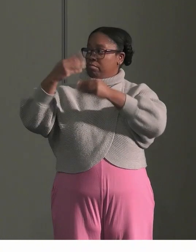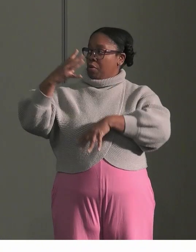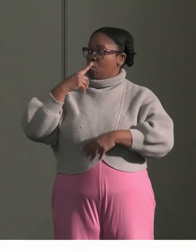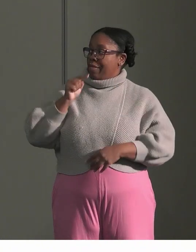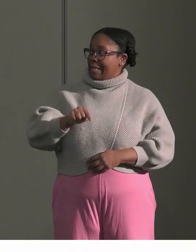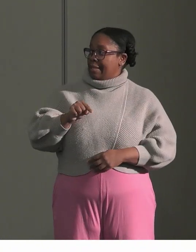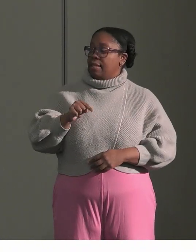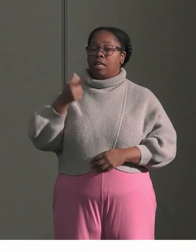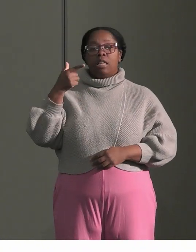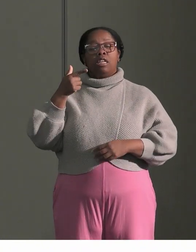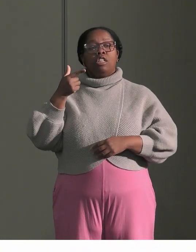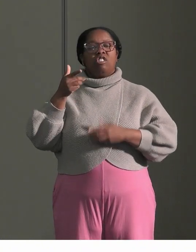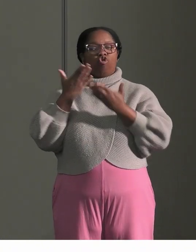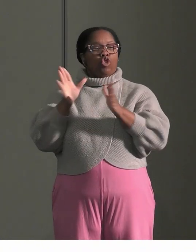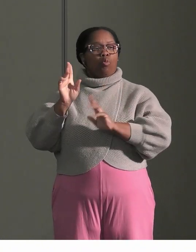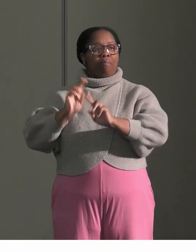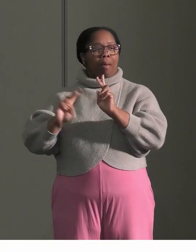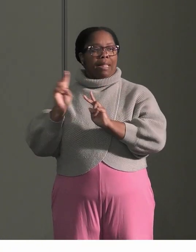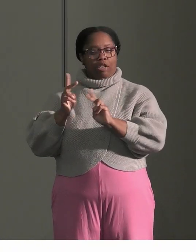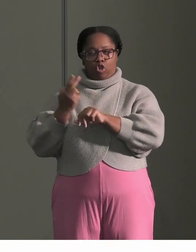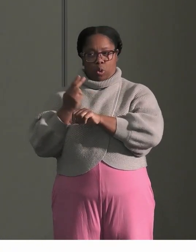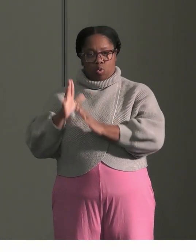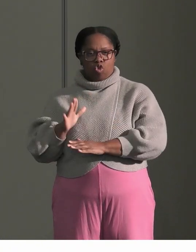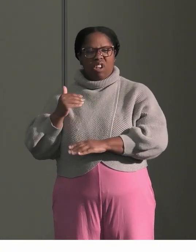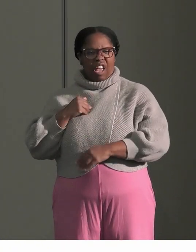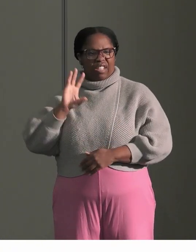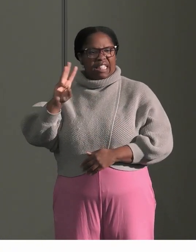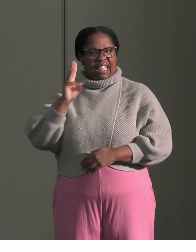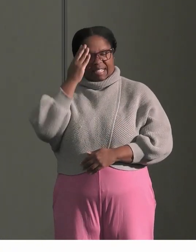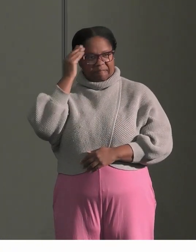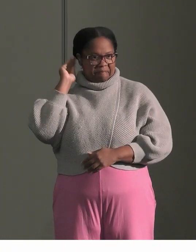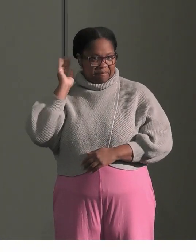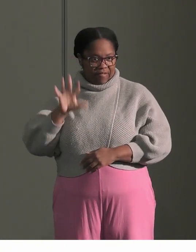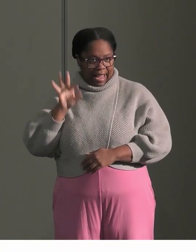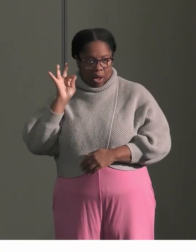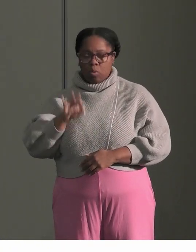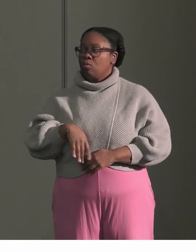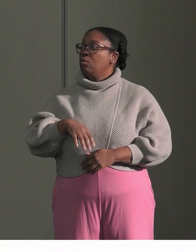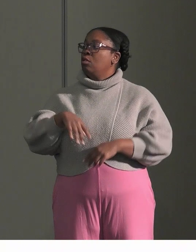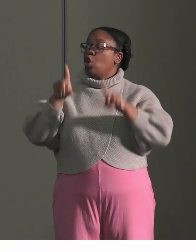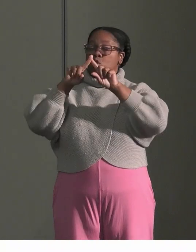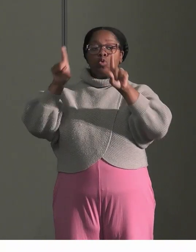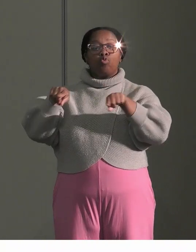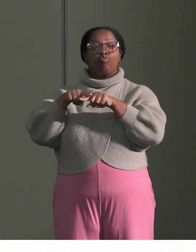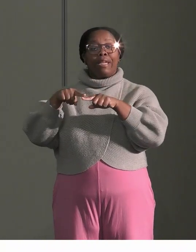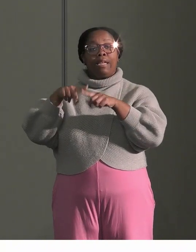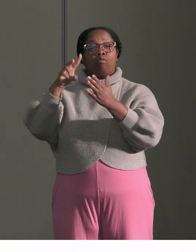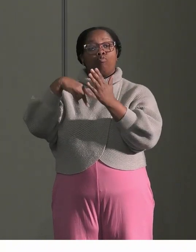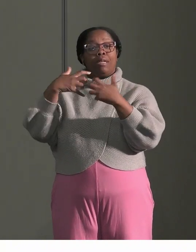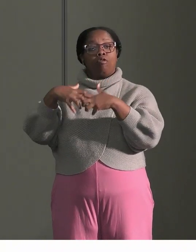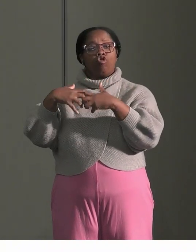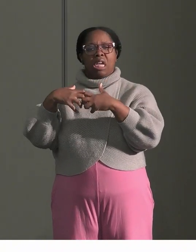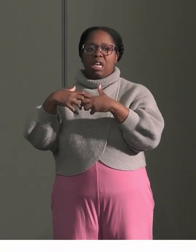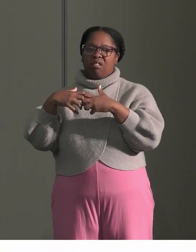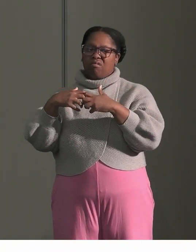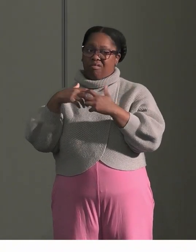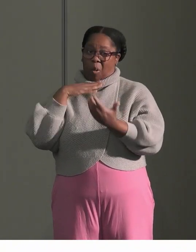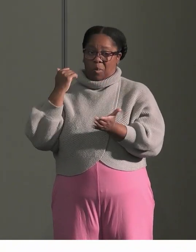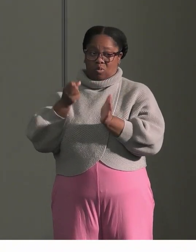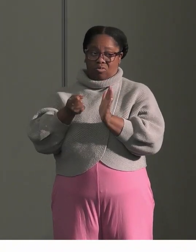users had six takeaways they found. Our screen reader users had 11. Almost double. But our